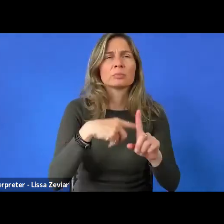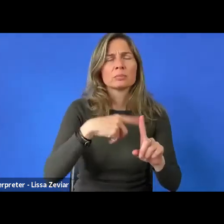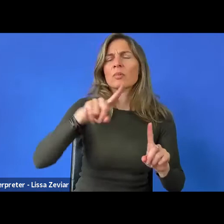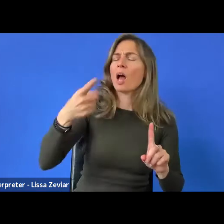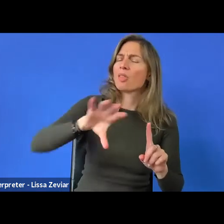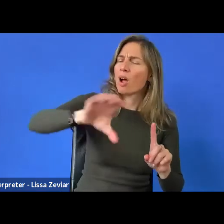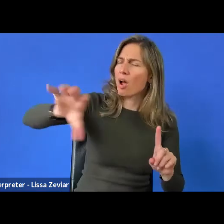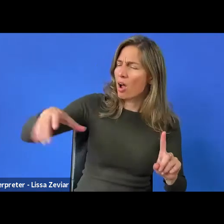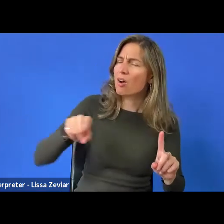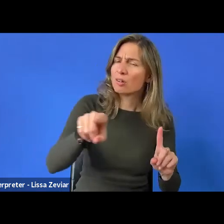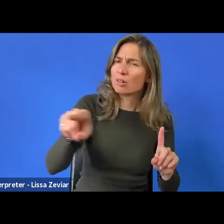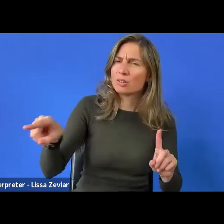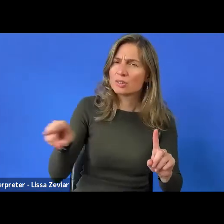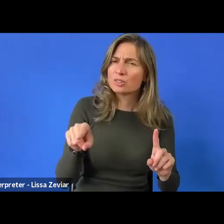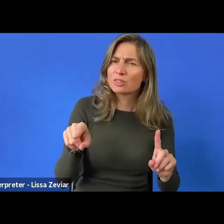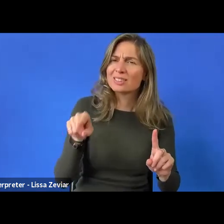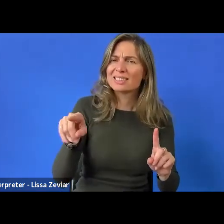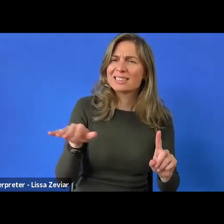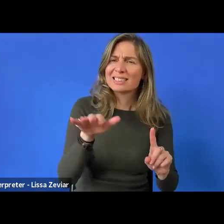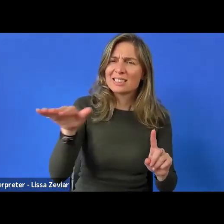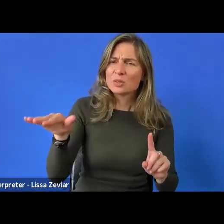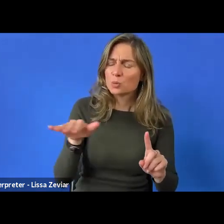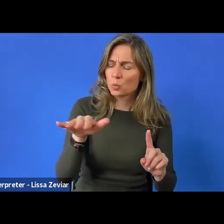I would also like to thank, especially Marine,